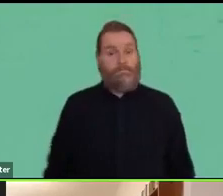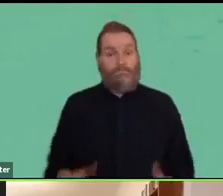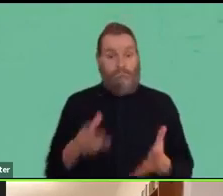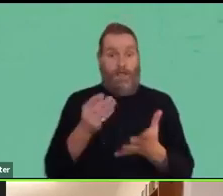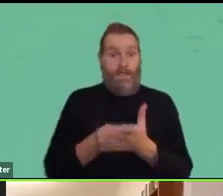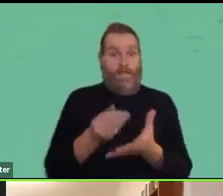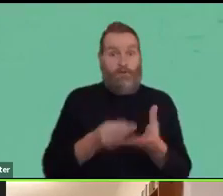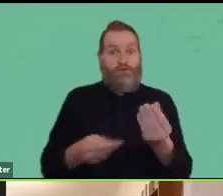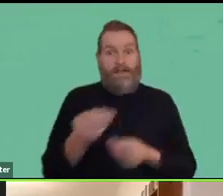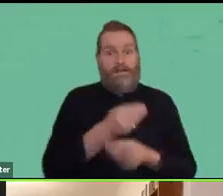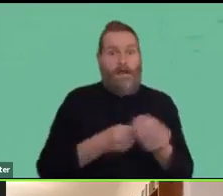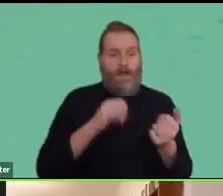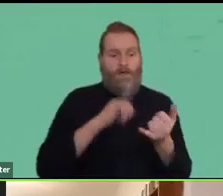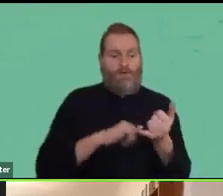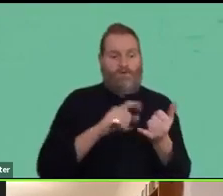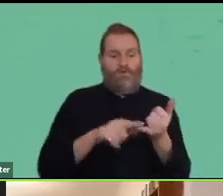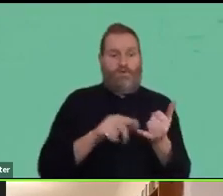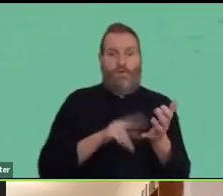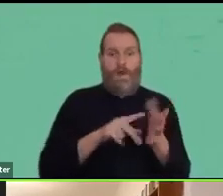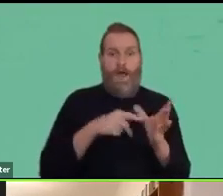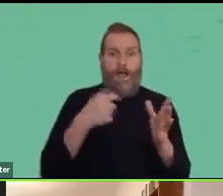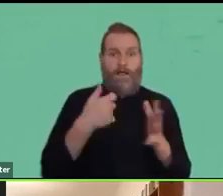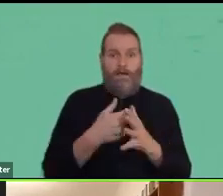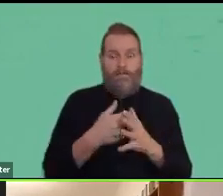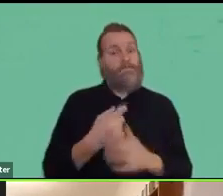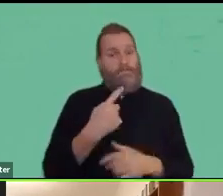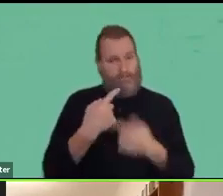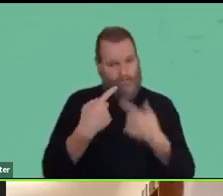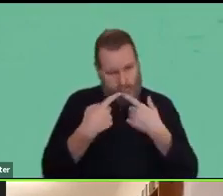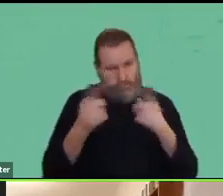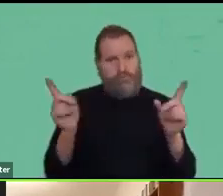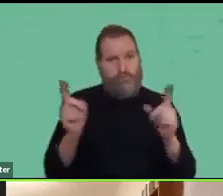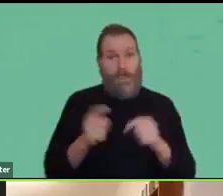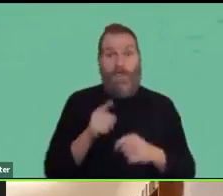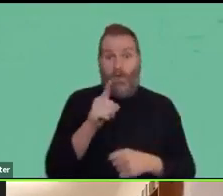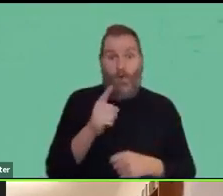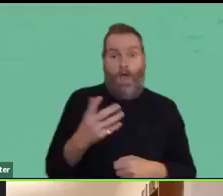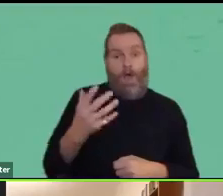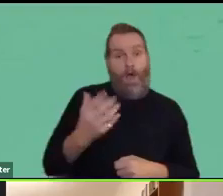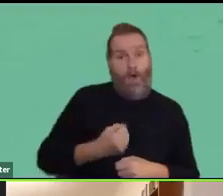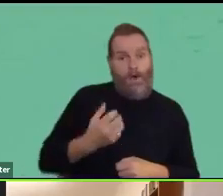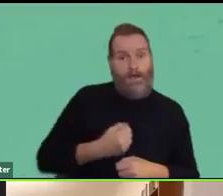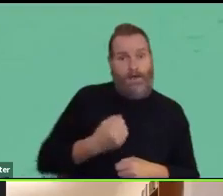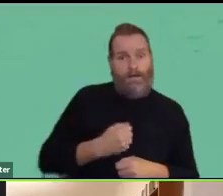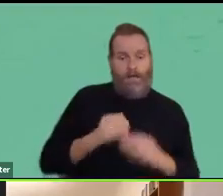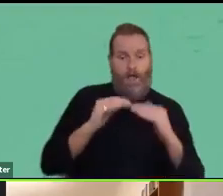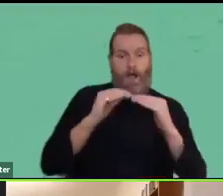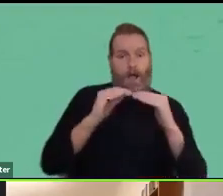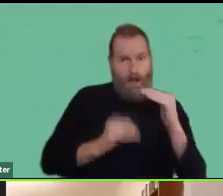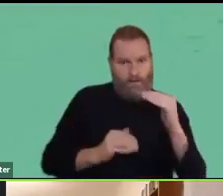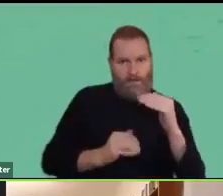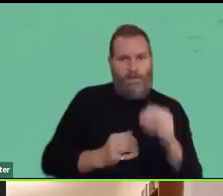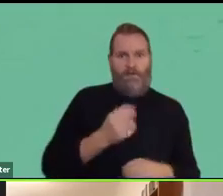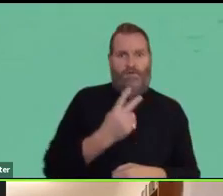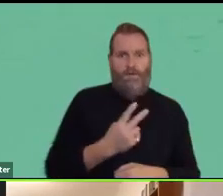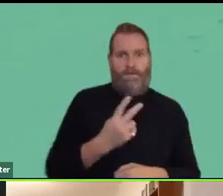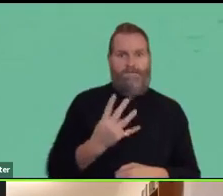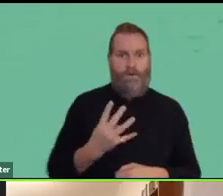did say that anybody on under £24,000 could get £250 uh or he said would get at least £250